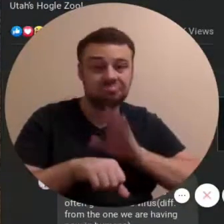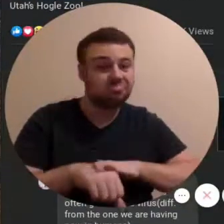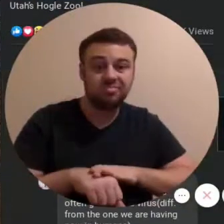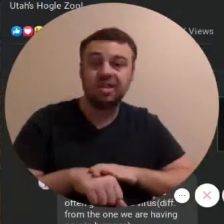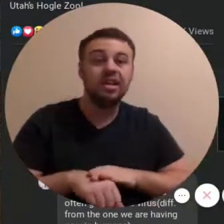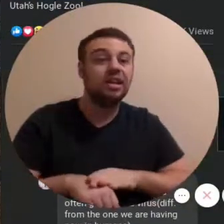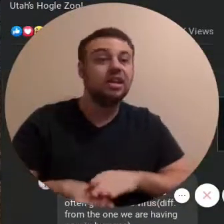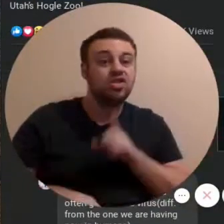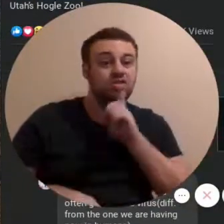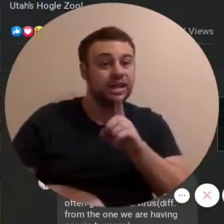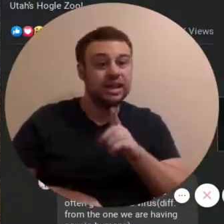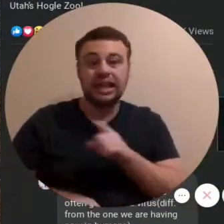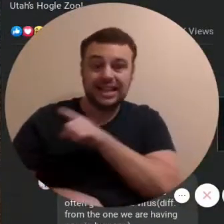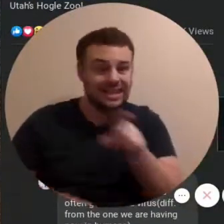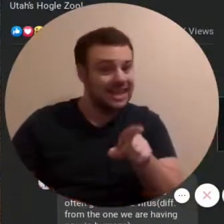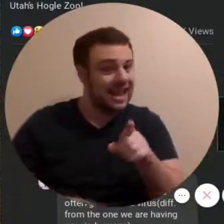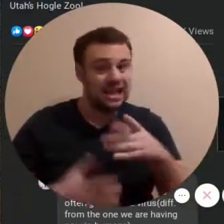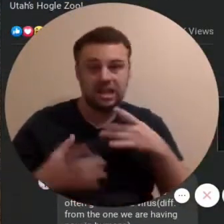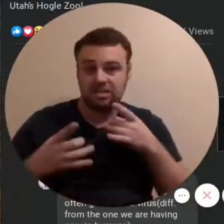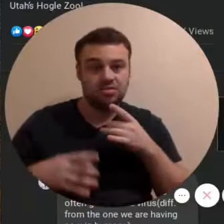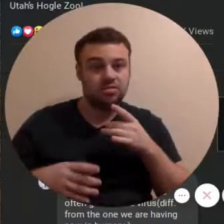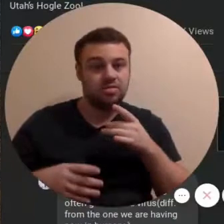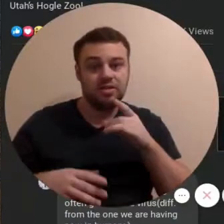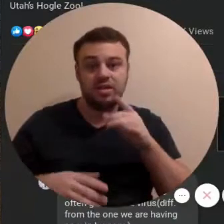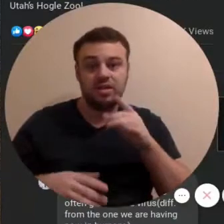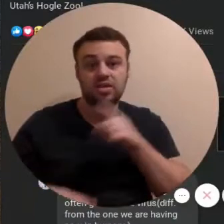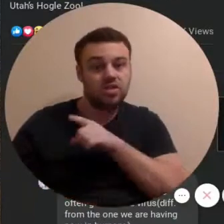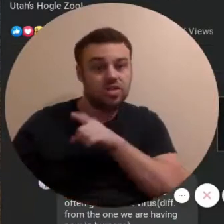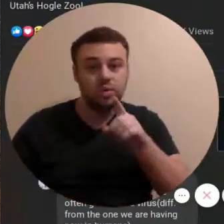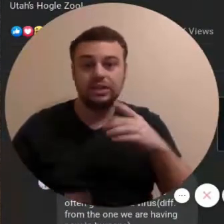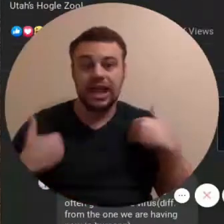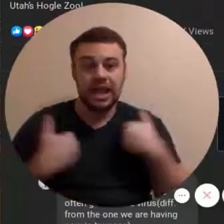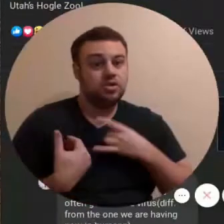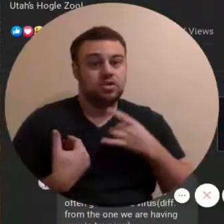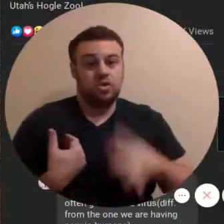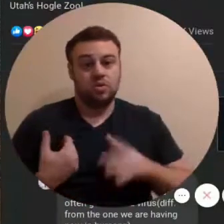like to be around people, and they still will normally hunt their regular prey of